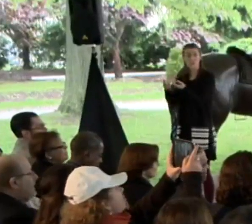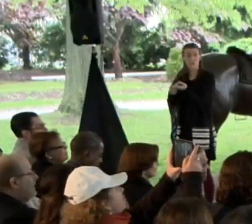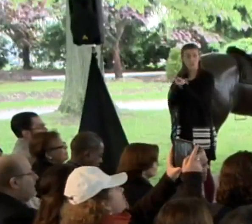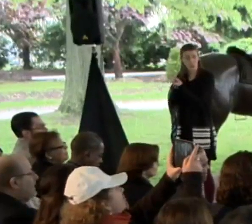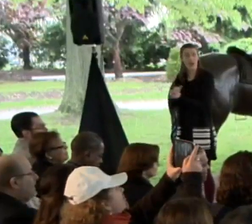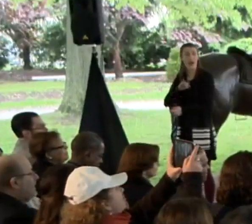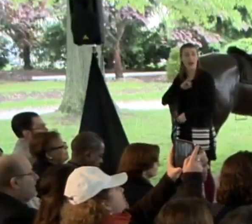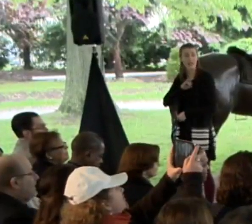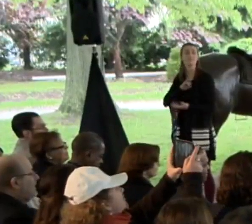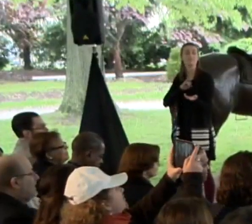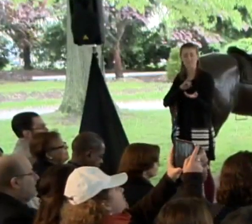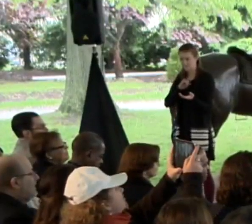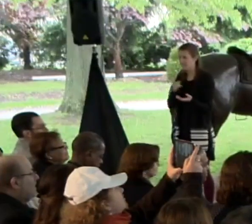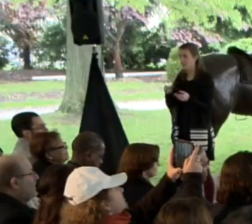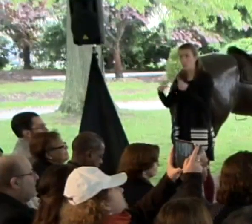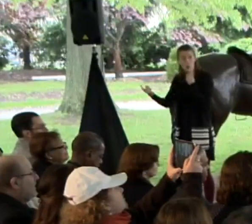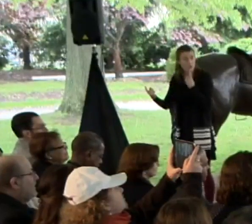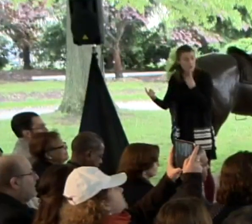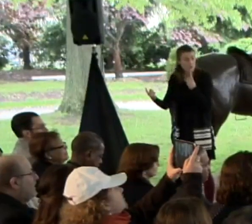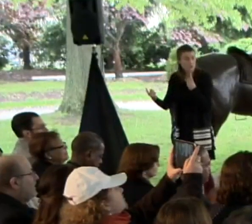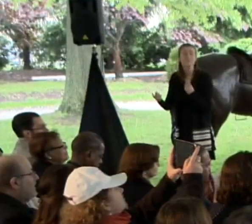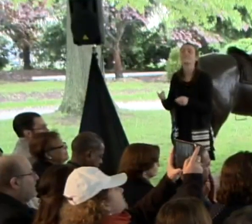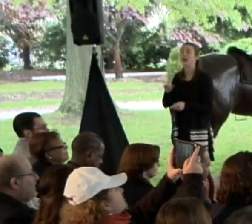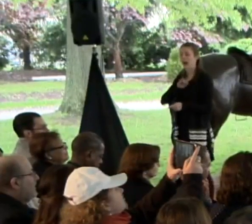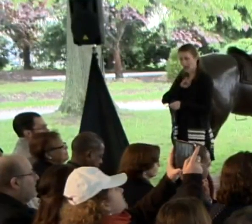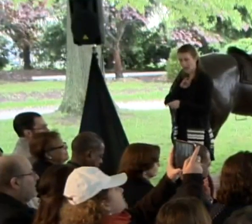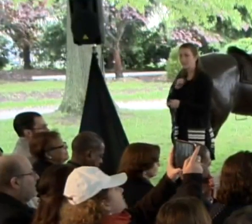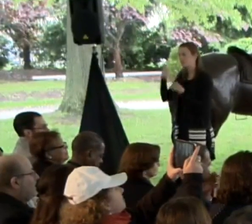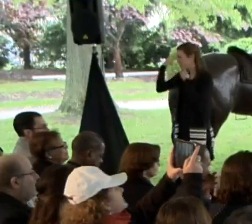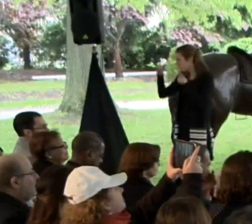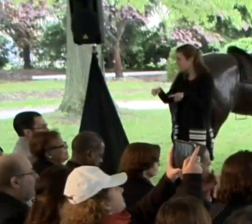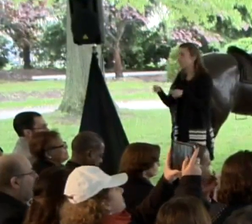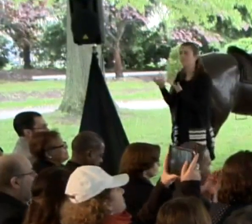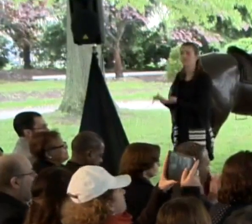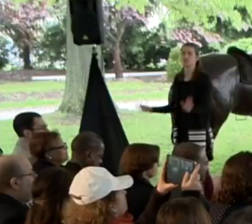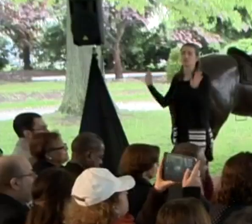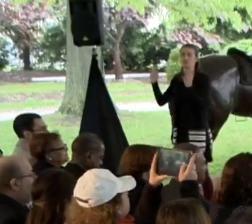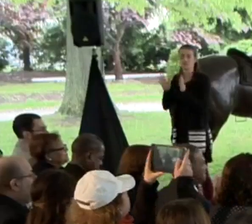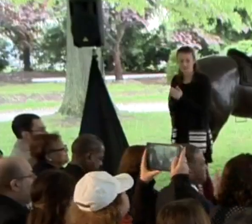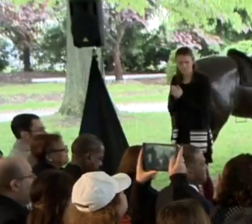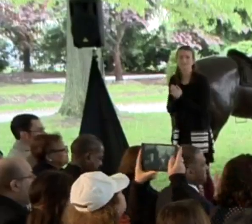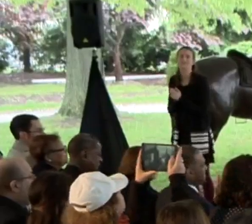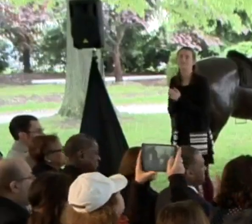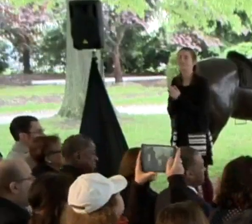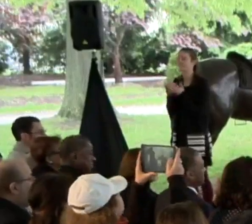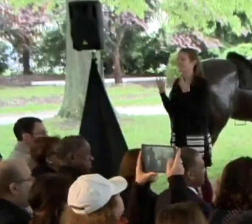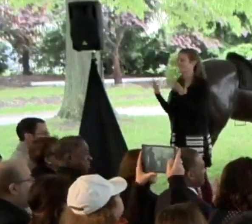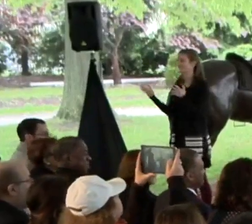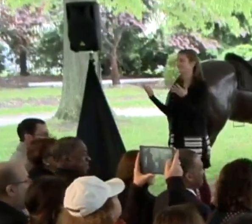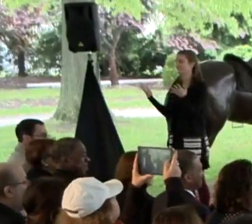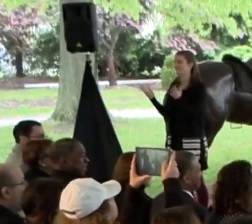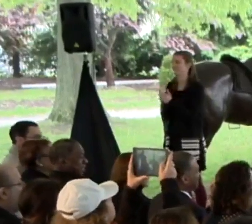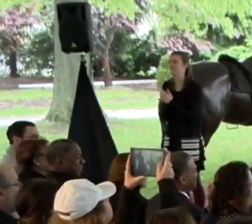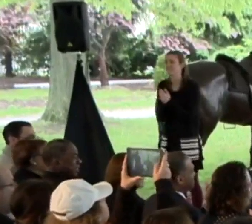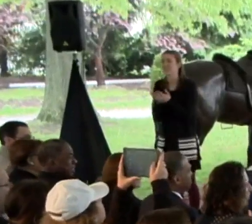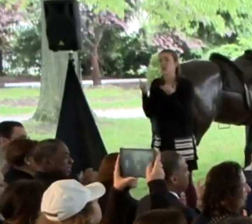IS THERE A DISCUSSION? DISCUSSION? ALL IN FAVOR SAY AYE.